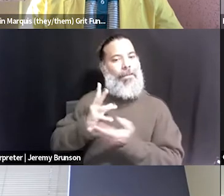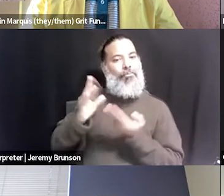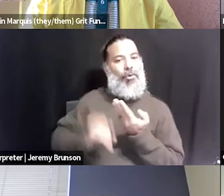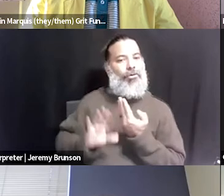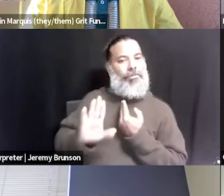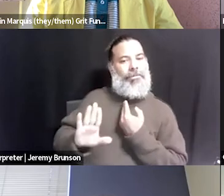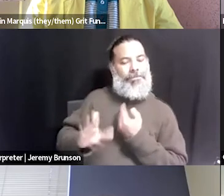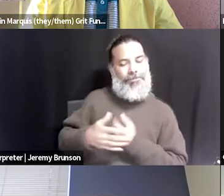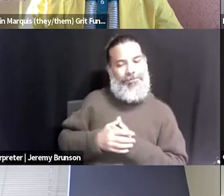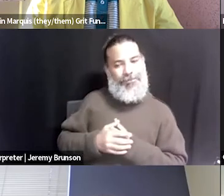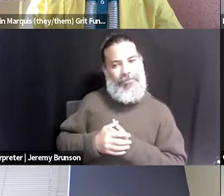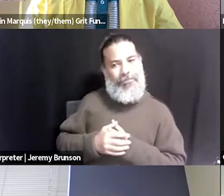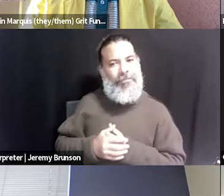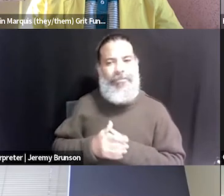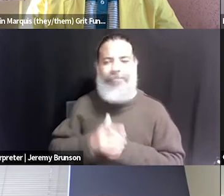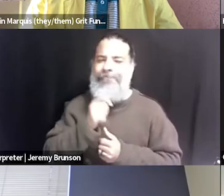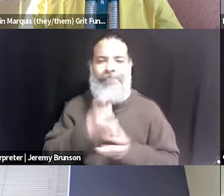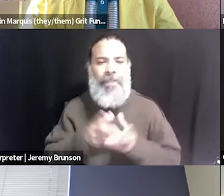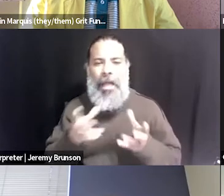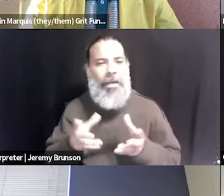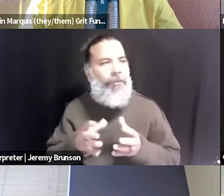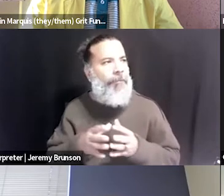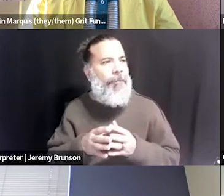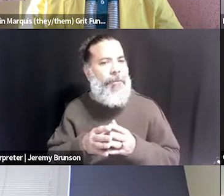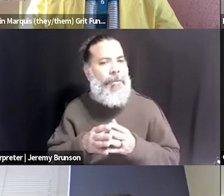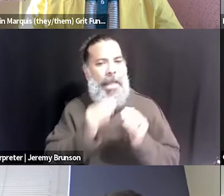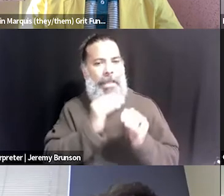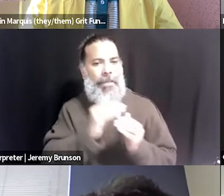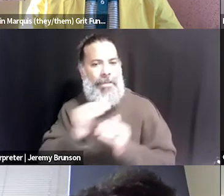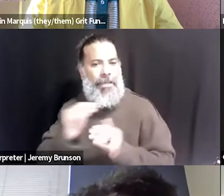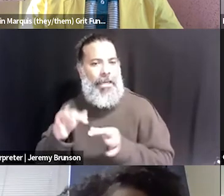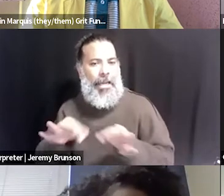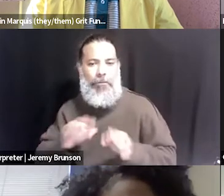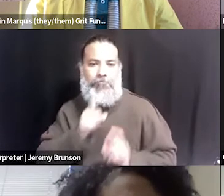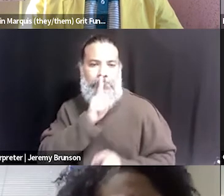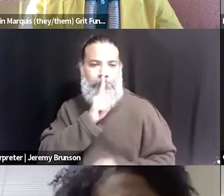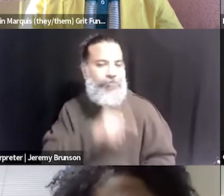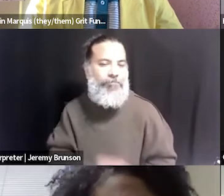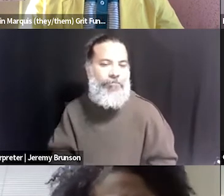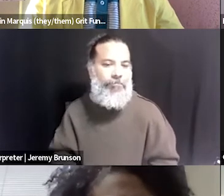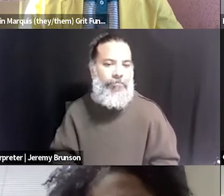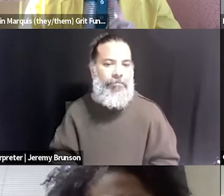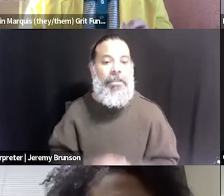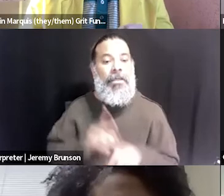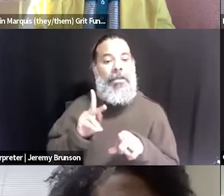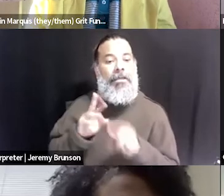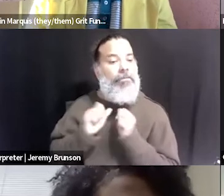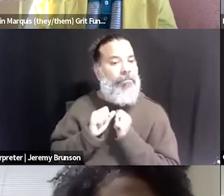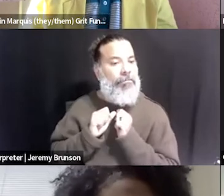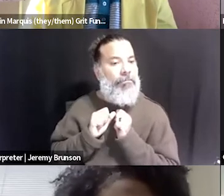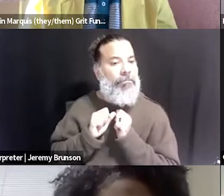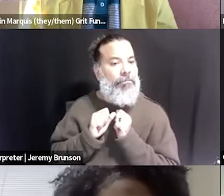There is not a lot of limiting language.